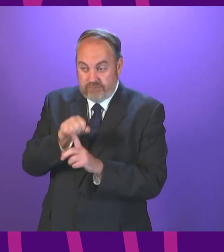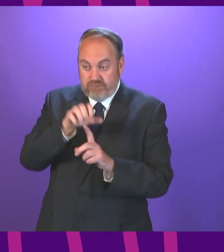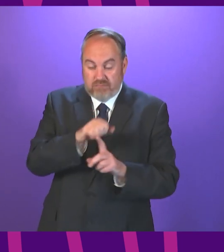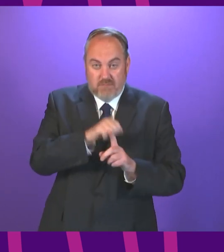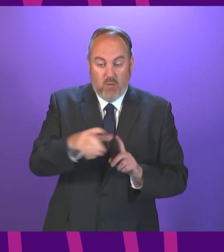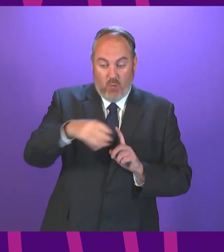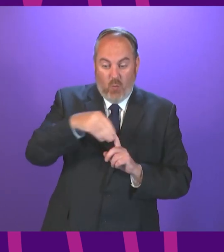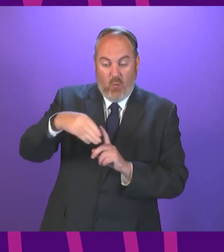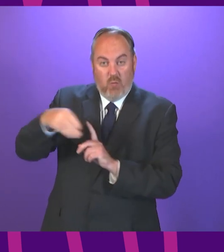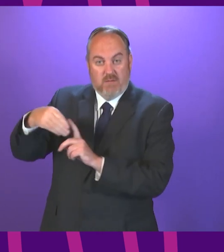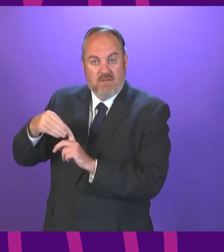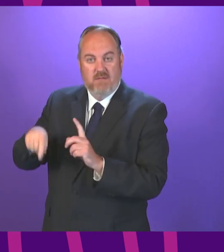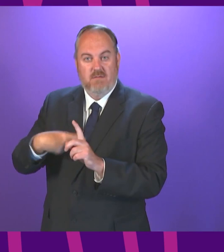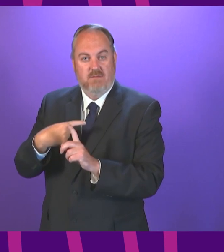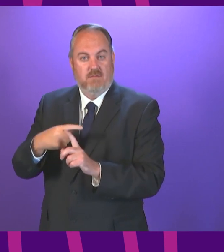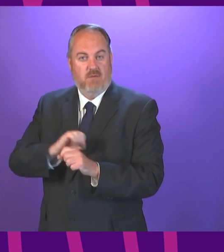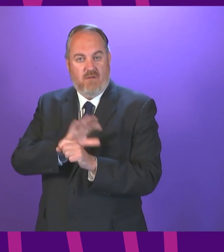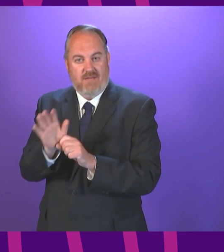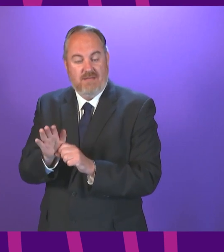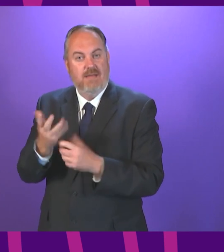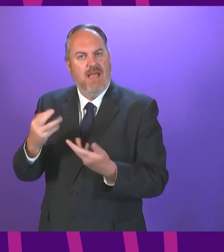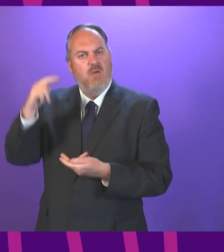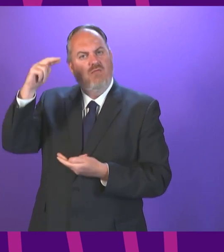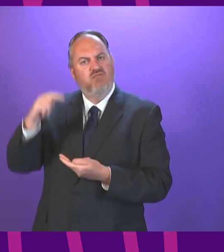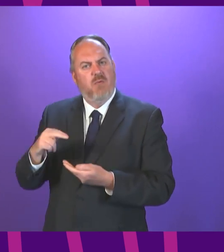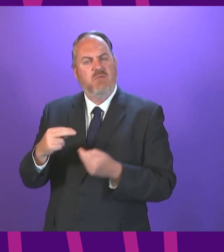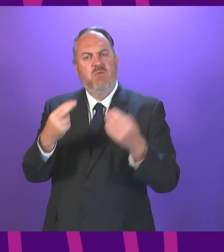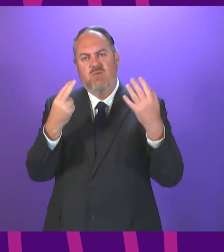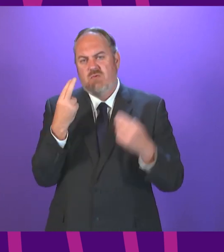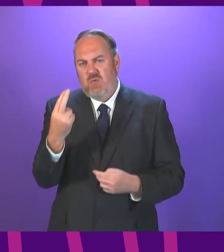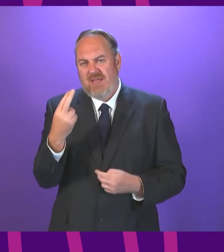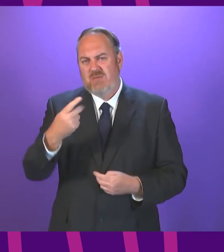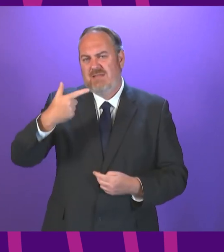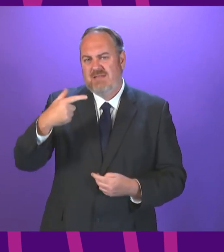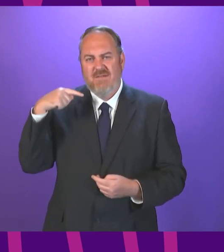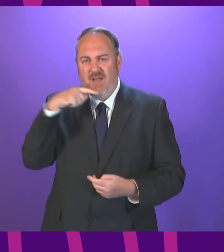the figure is now just under 2,700, which is a reduction of more than 15 per cent.